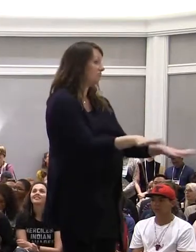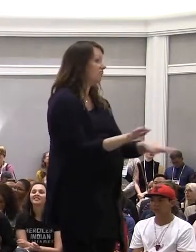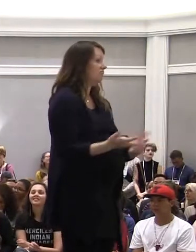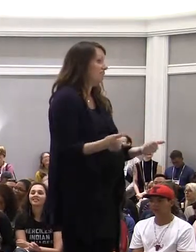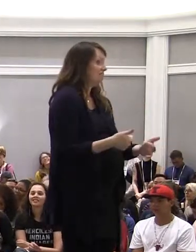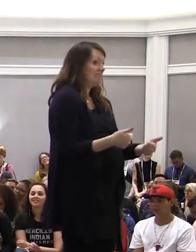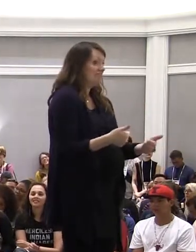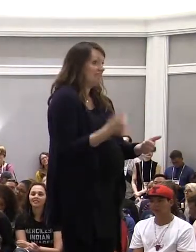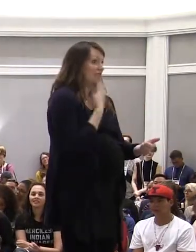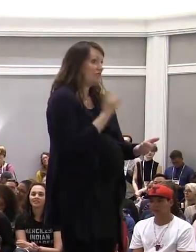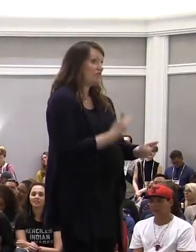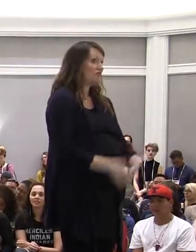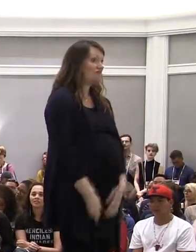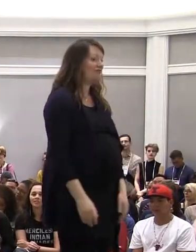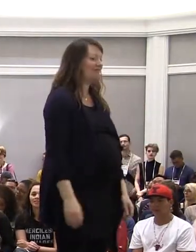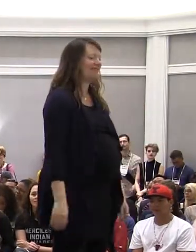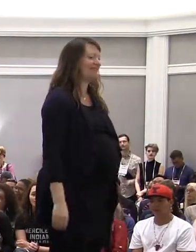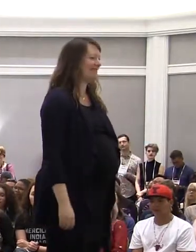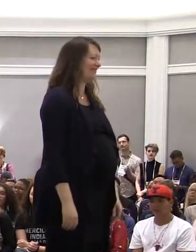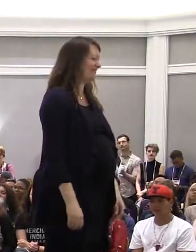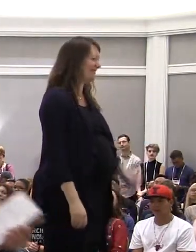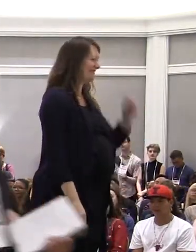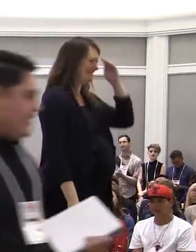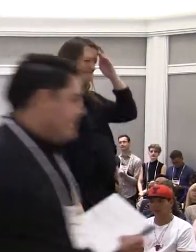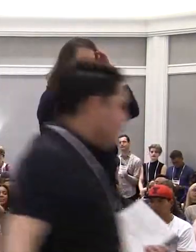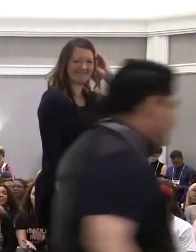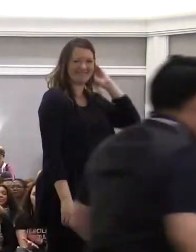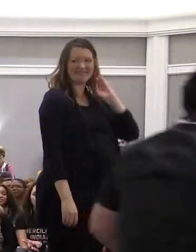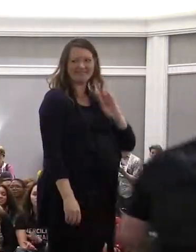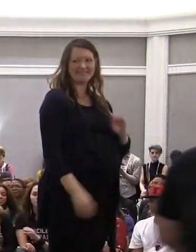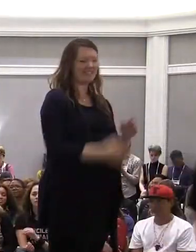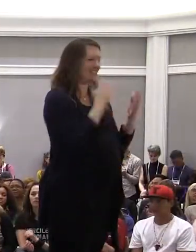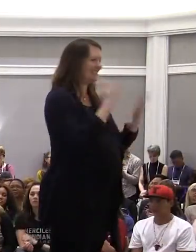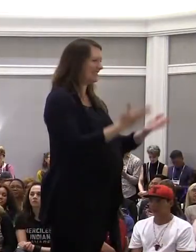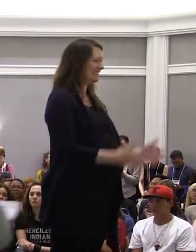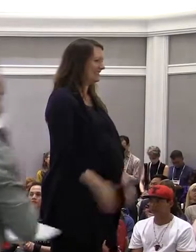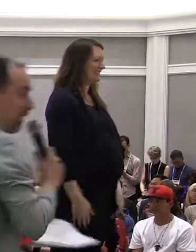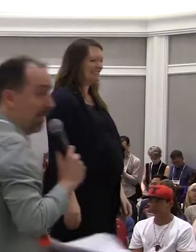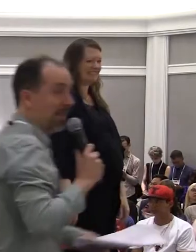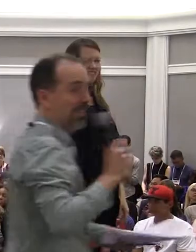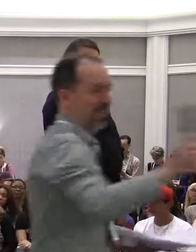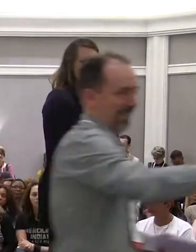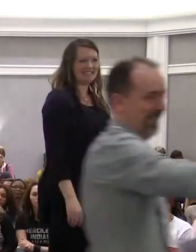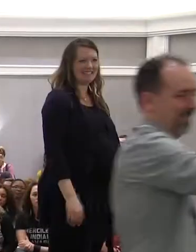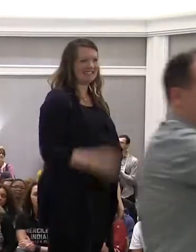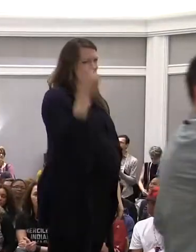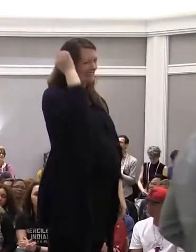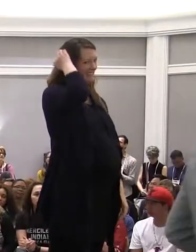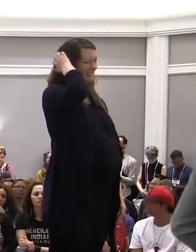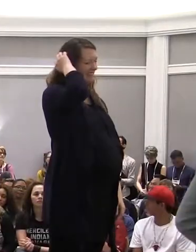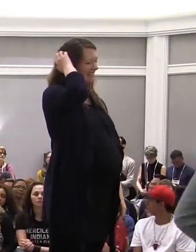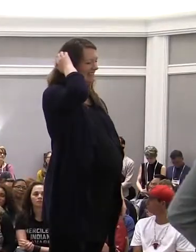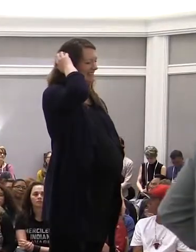Thank you! (clapping) (Gus) Thank you! (clapping continues)